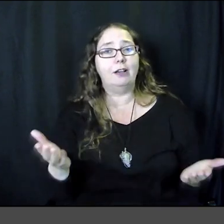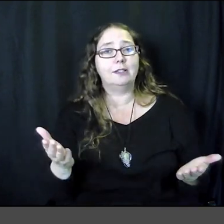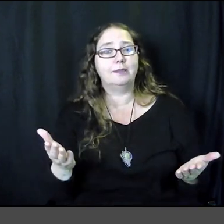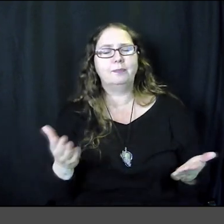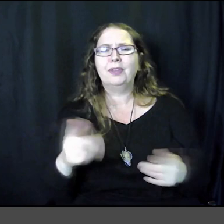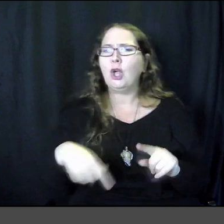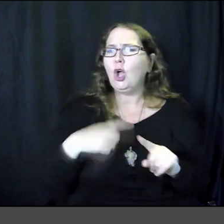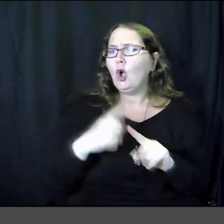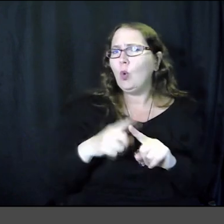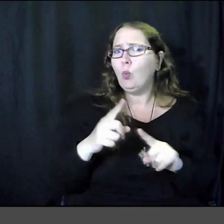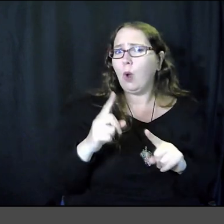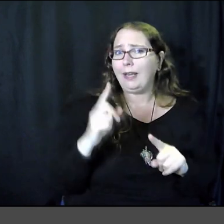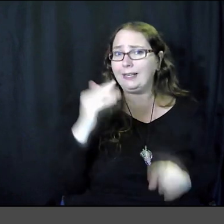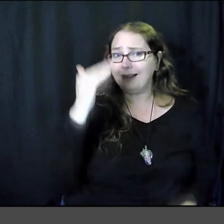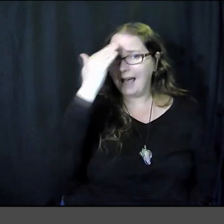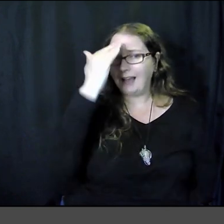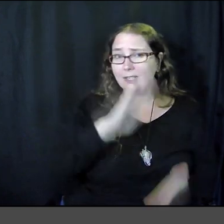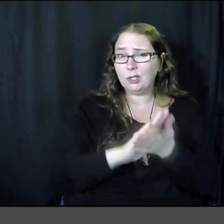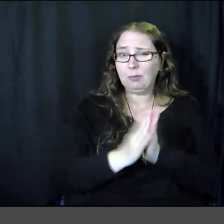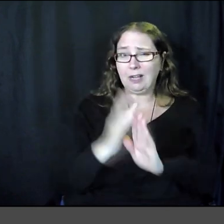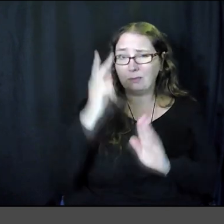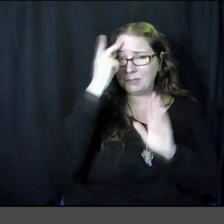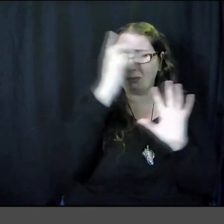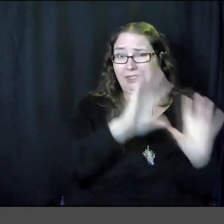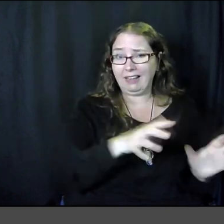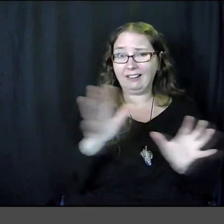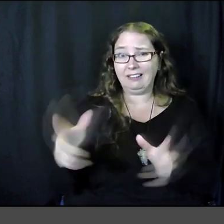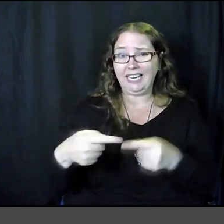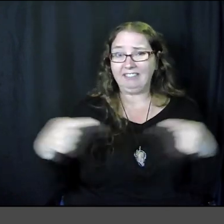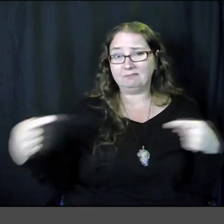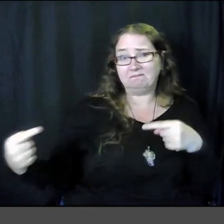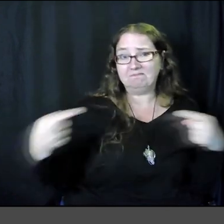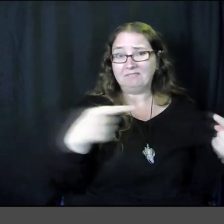AND THAT'S WHERE WE ARE RIGHT NOW, KNOWLEDGE HAS BECOME PARTISAN. AND IT'S NOT.